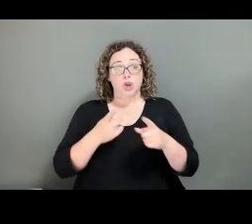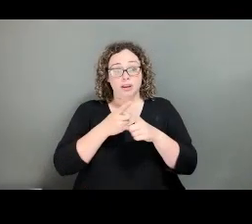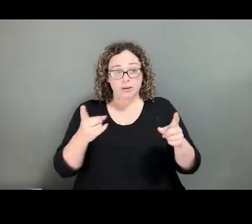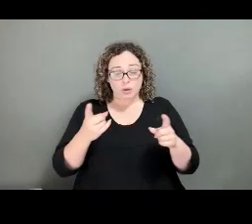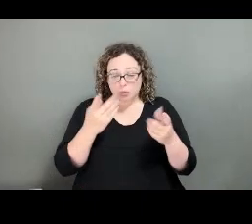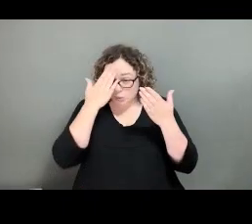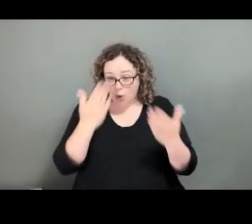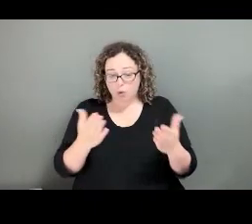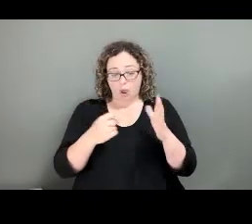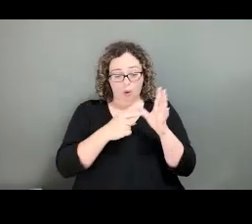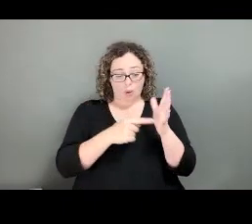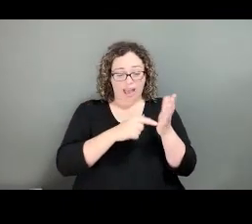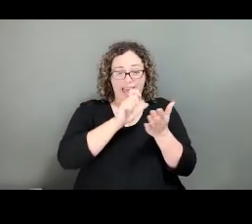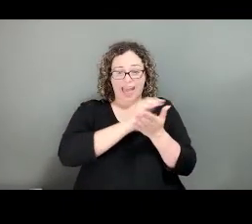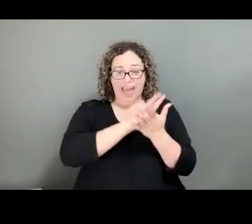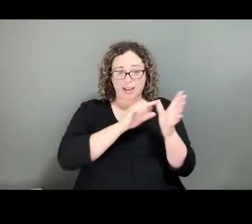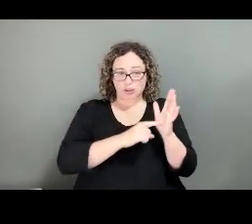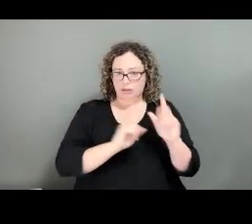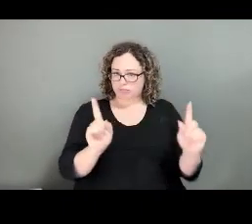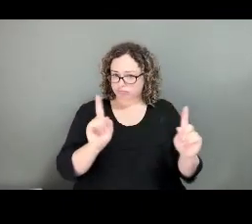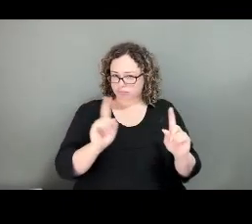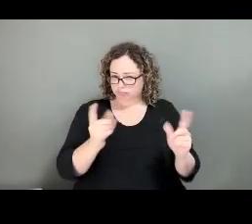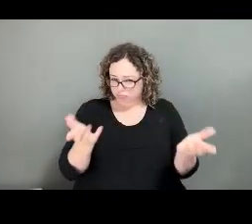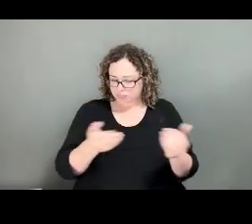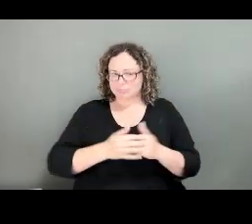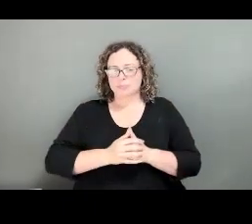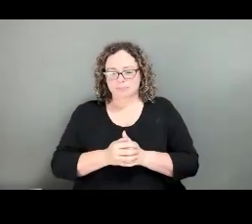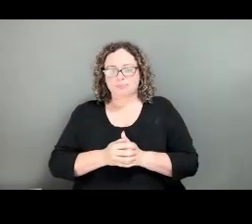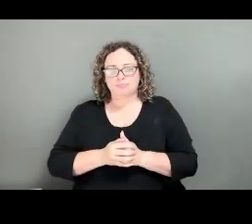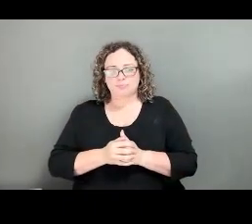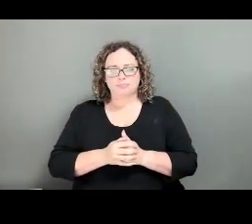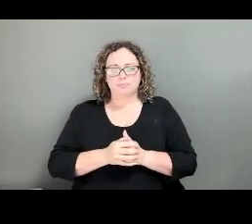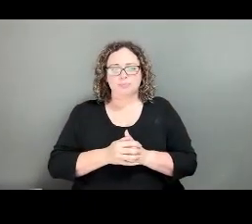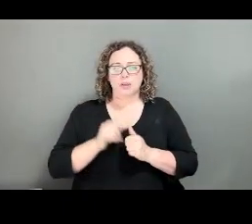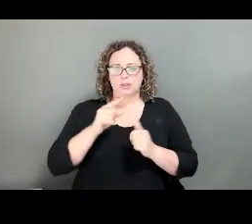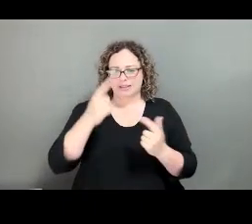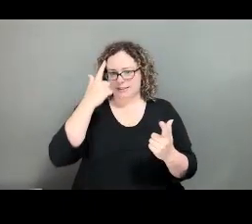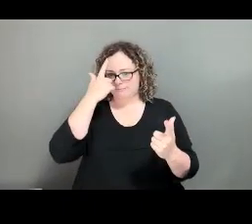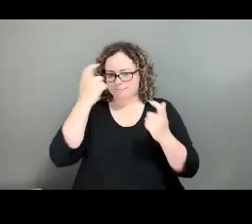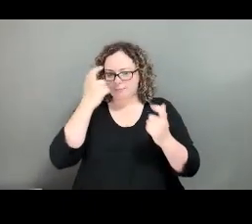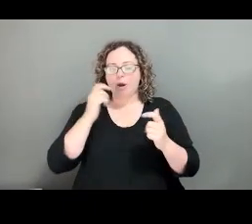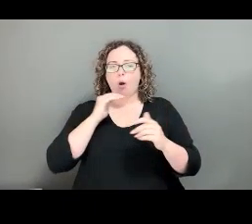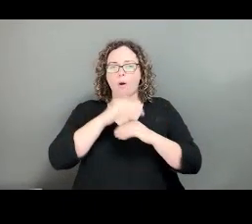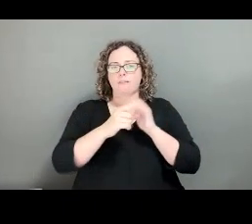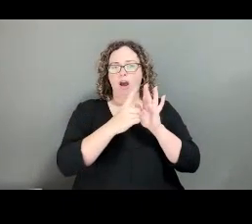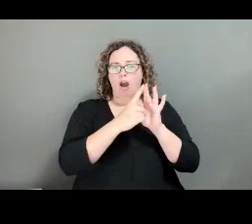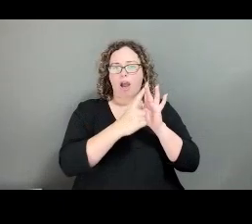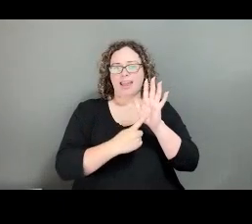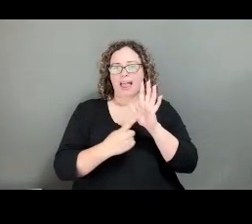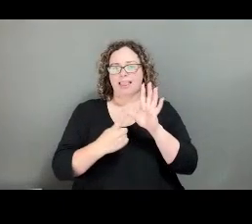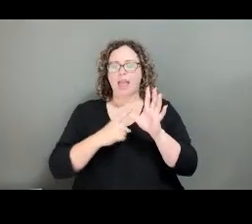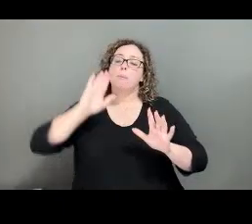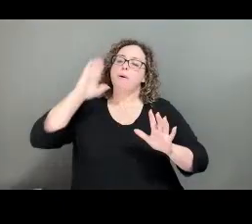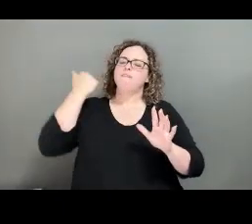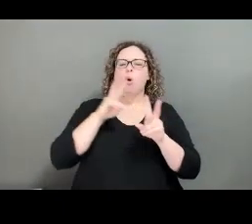so AT Chat is an initiative of iLA, which is formerly the independent living center of WA,